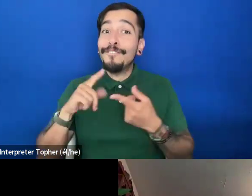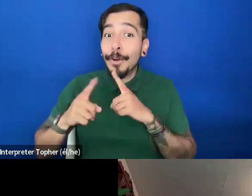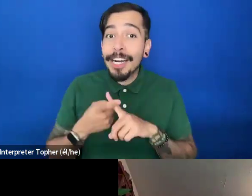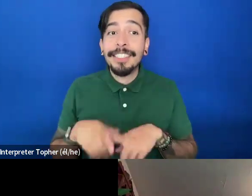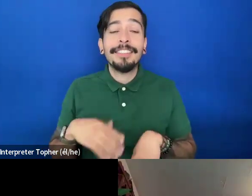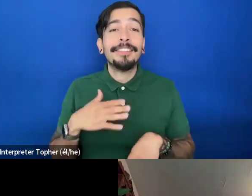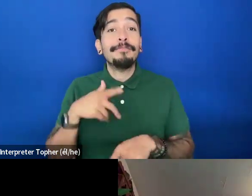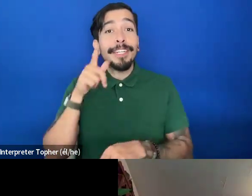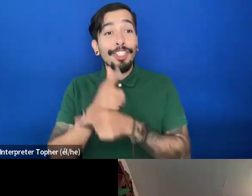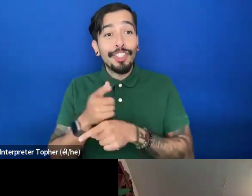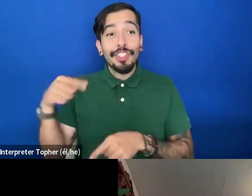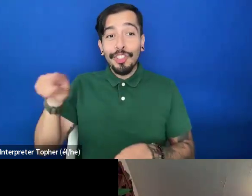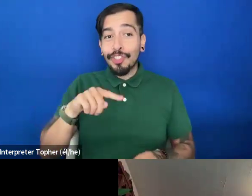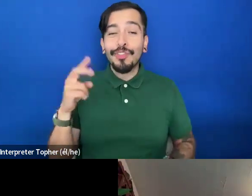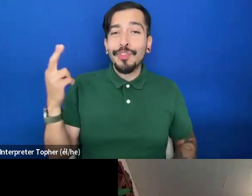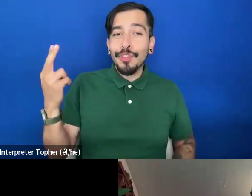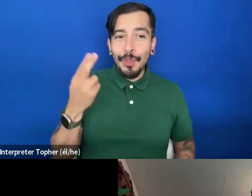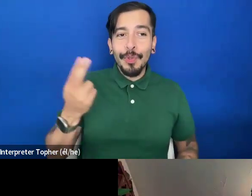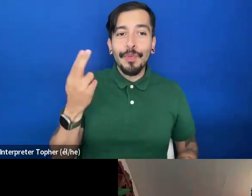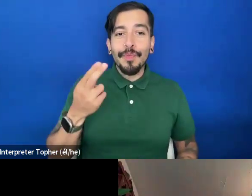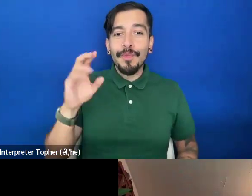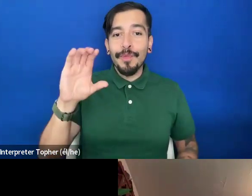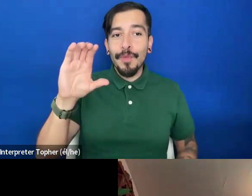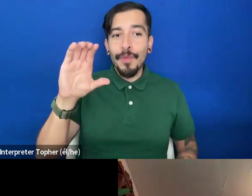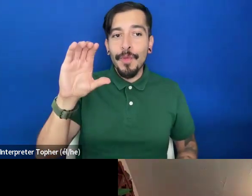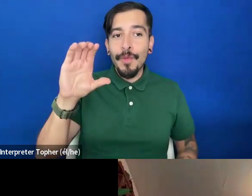And so for me, like, real care work is like